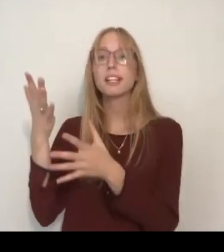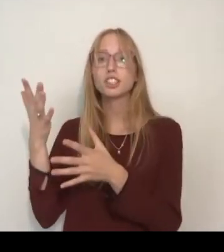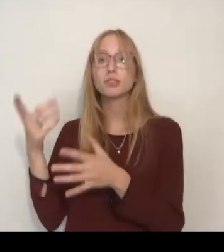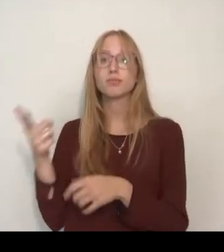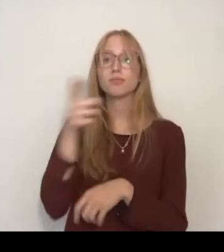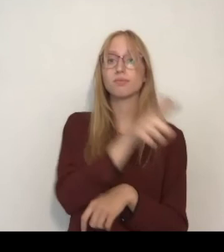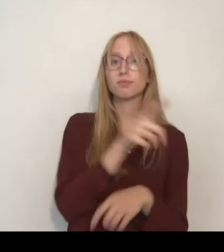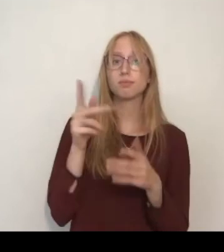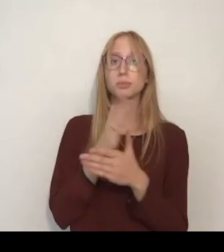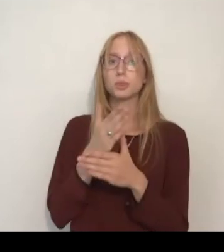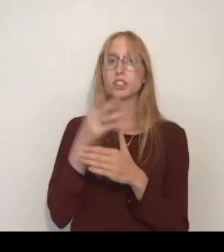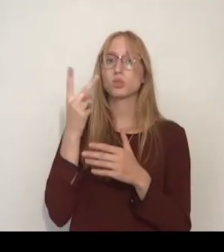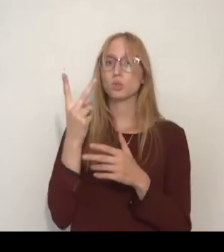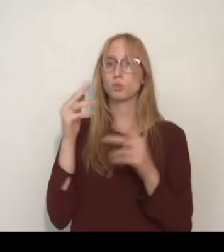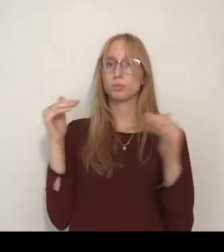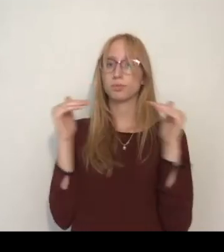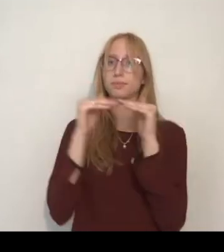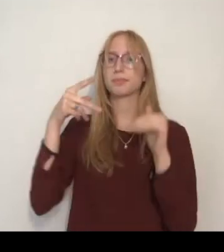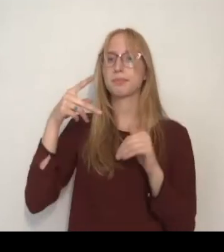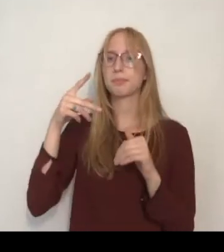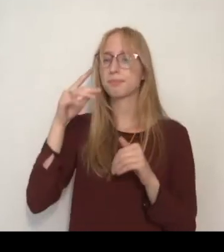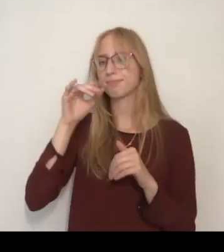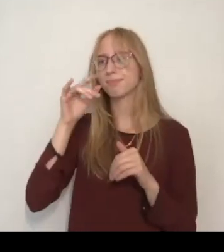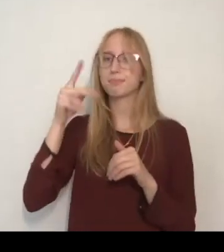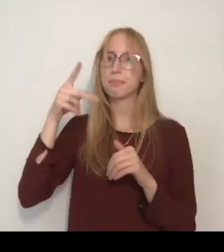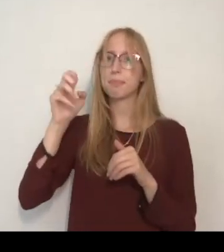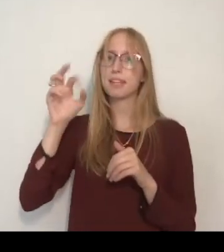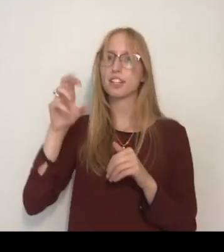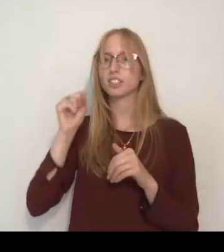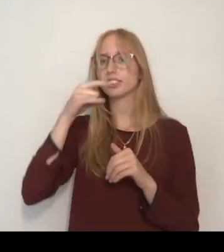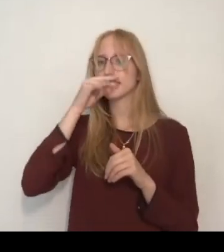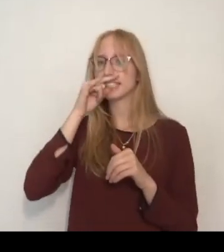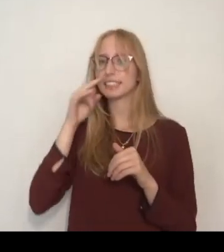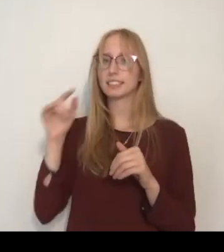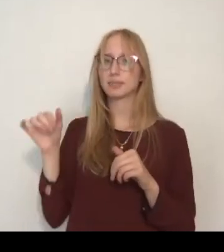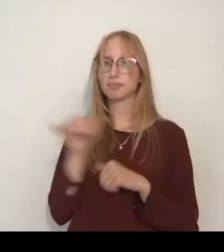Horizontal learning is the peer-to-peer transmission of information.